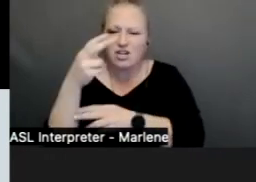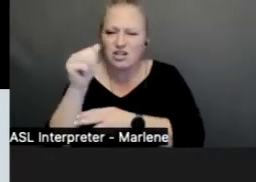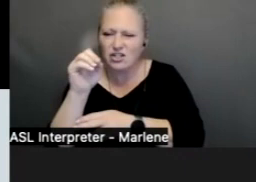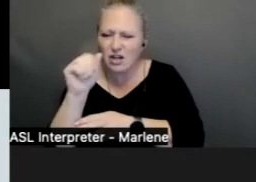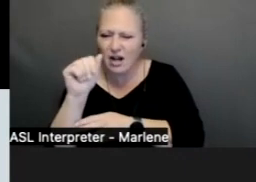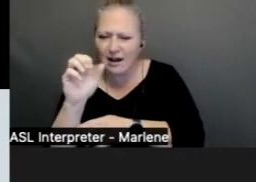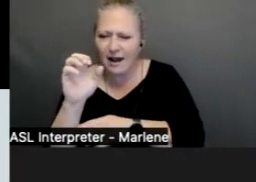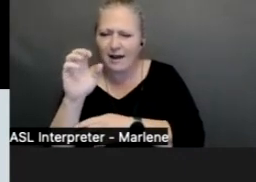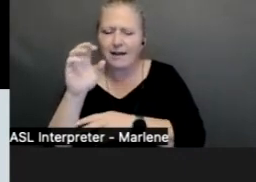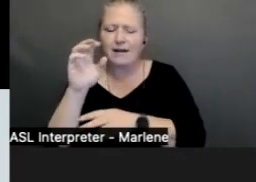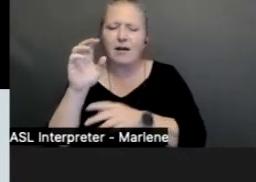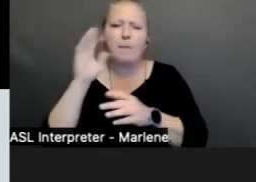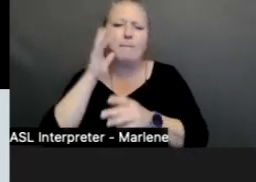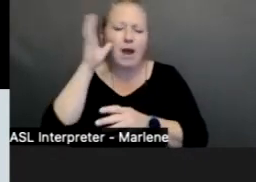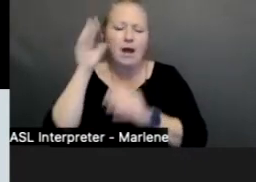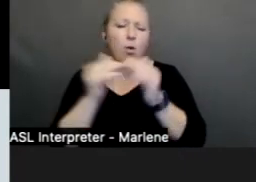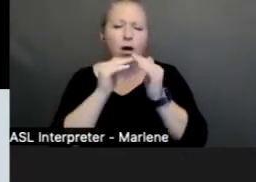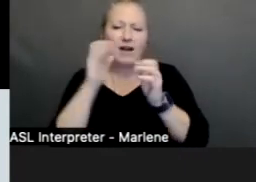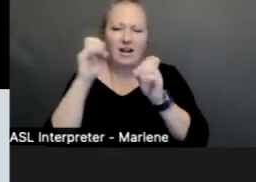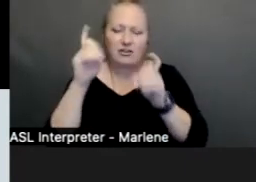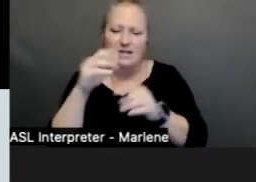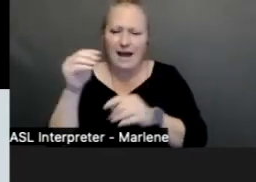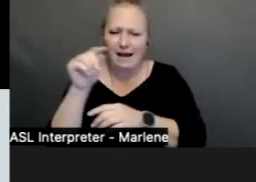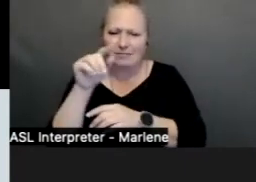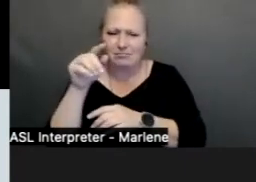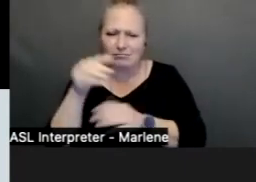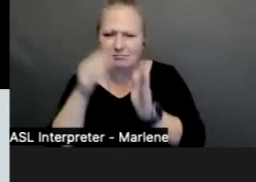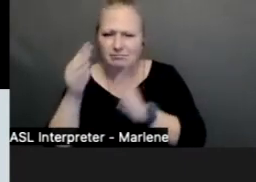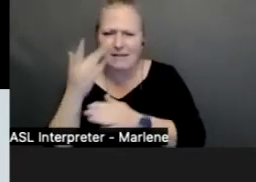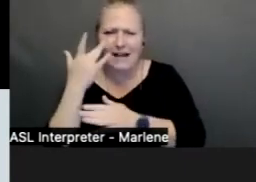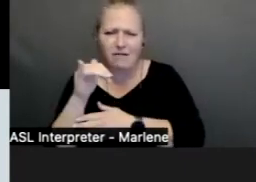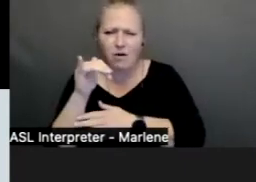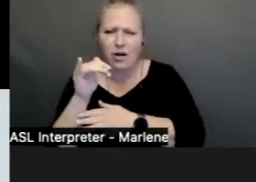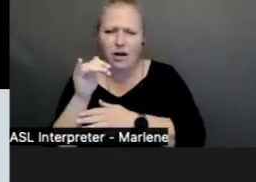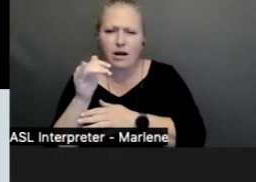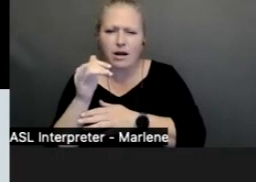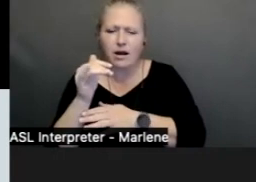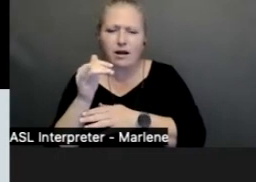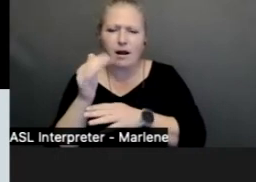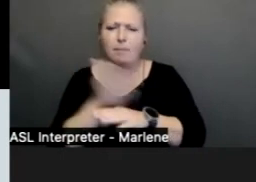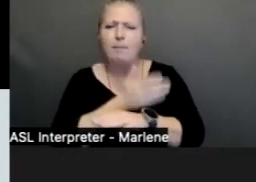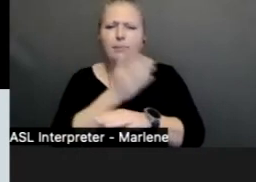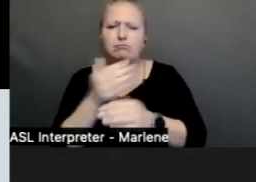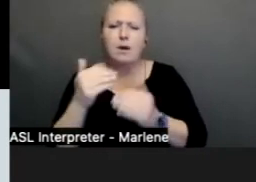Quality Education. And Augustine Urgiles with the California Emerging Technology Fund. So I'm going